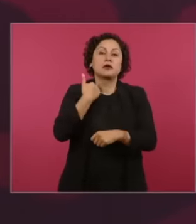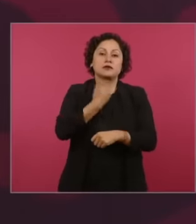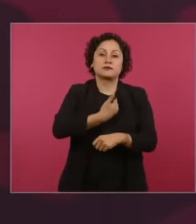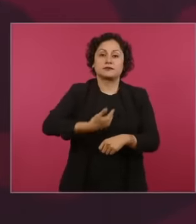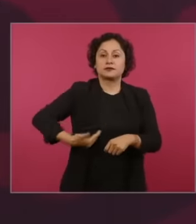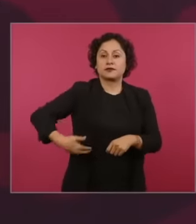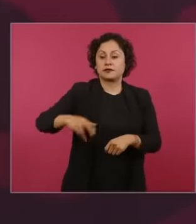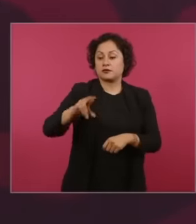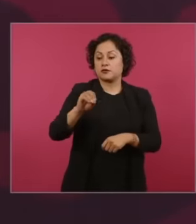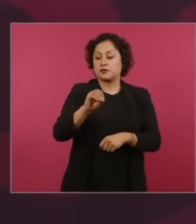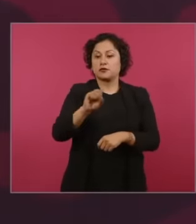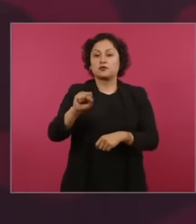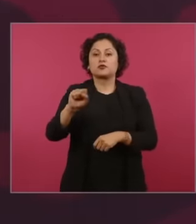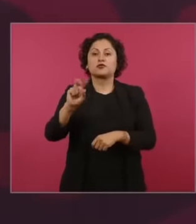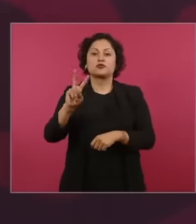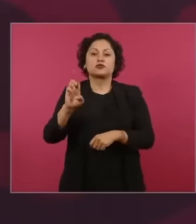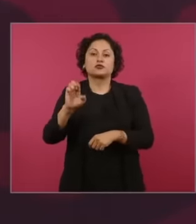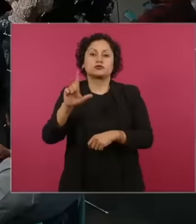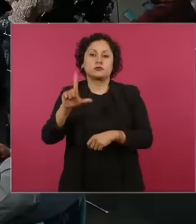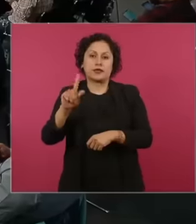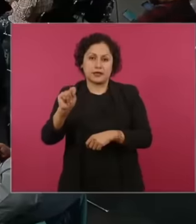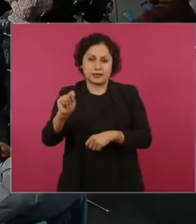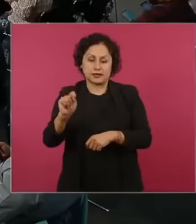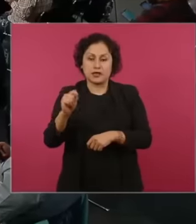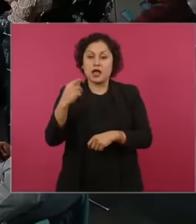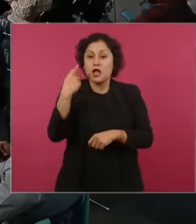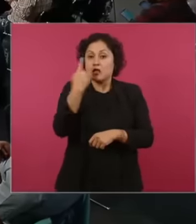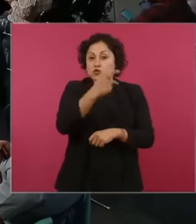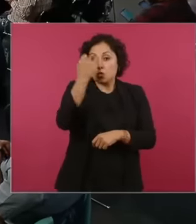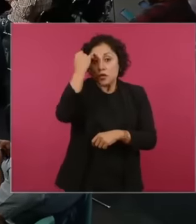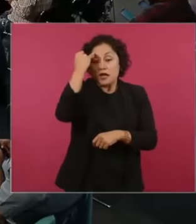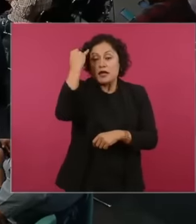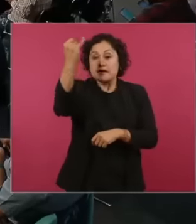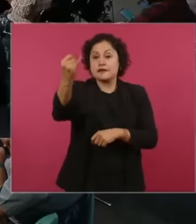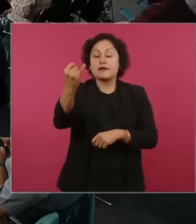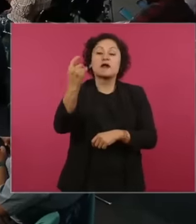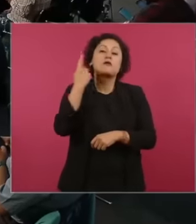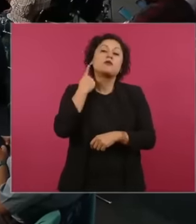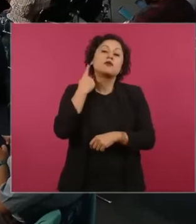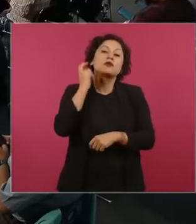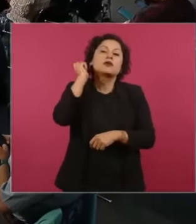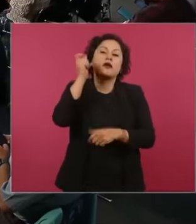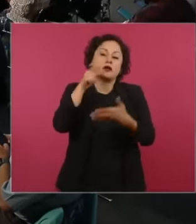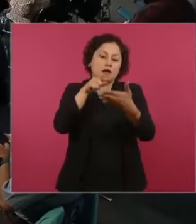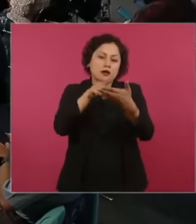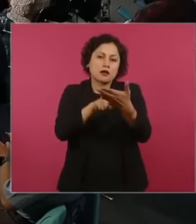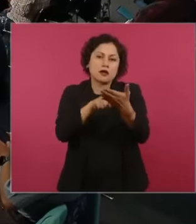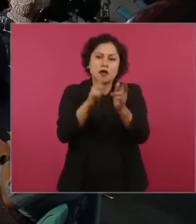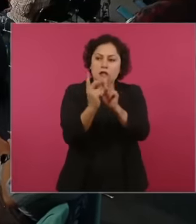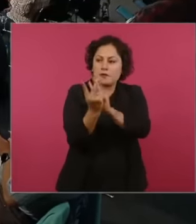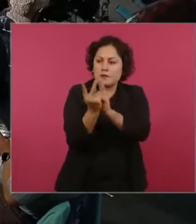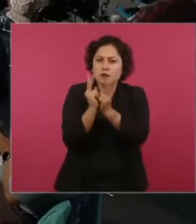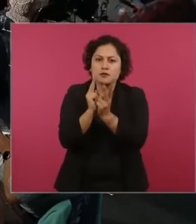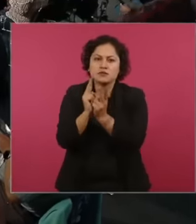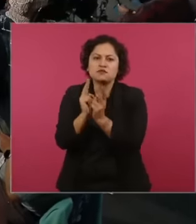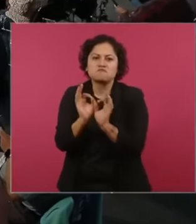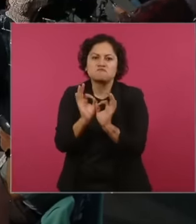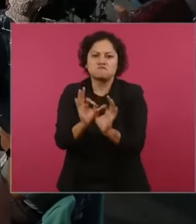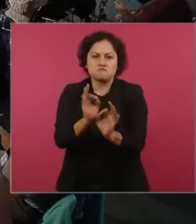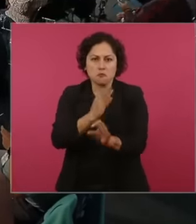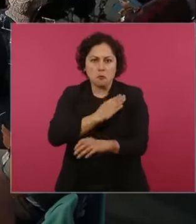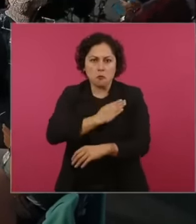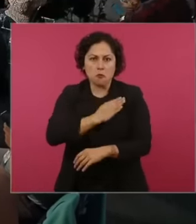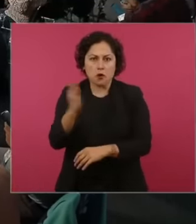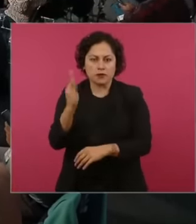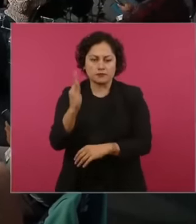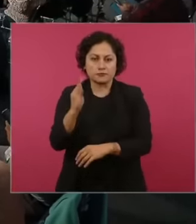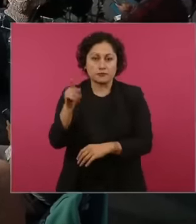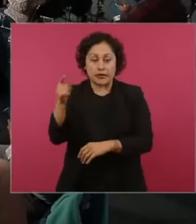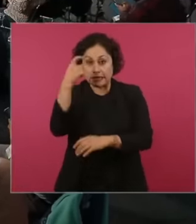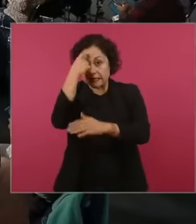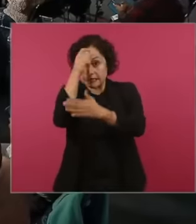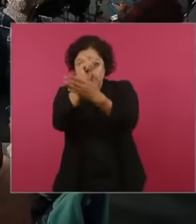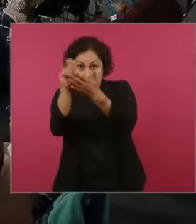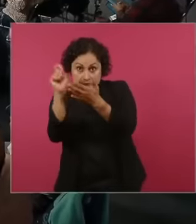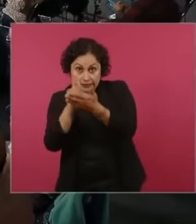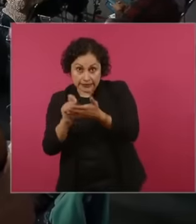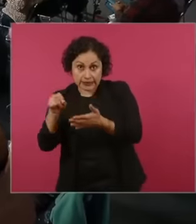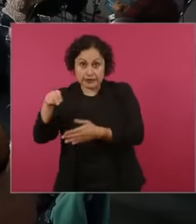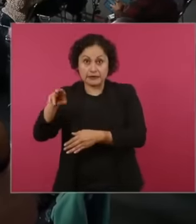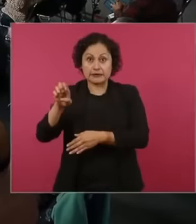good neighbor policy. The poet Pablo Neruda came to call him the titan of